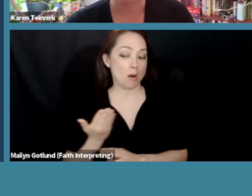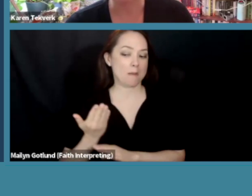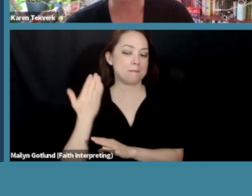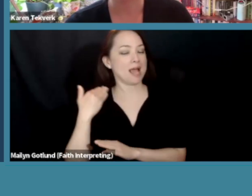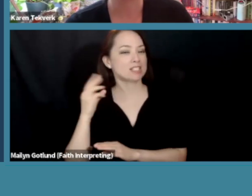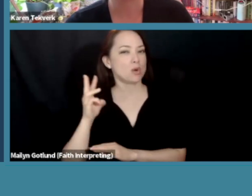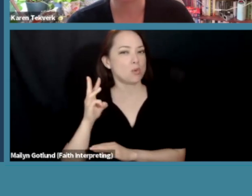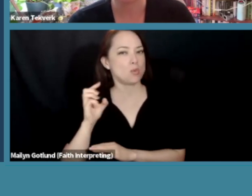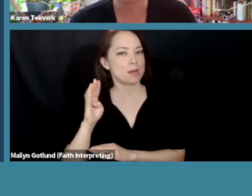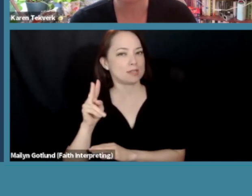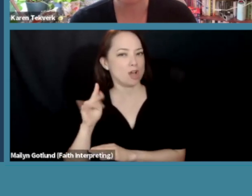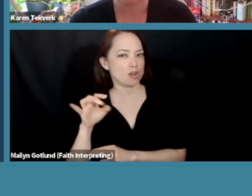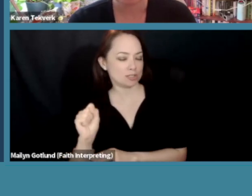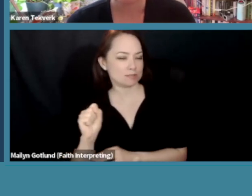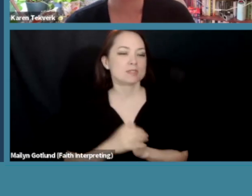But a couple of things.